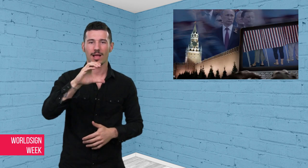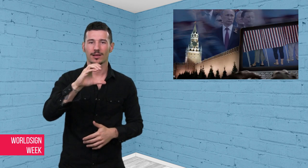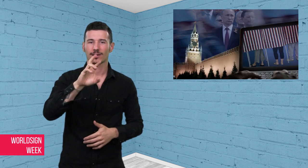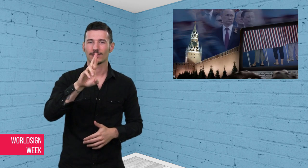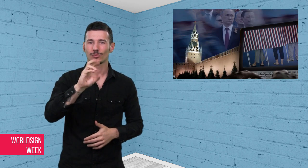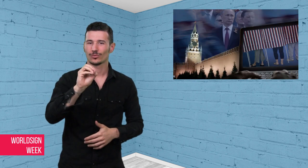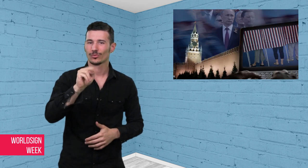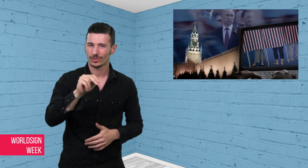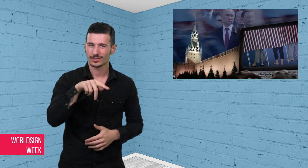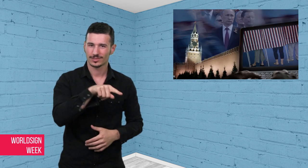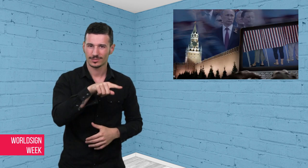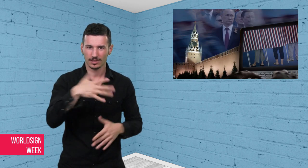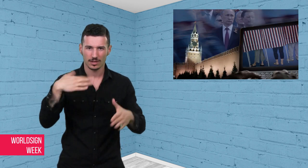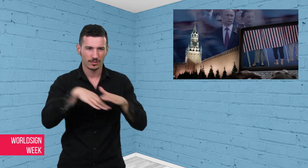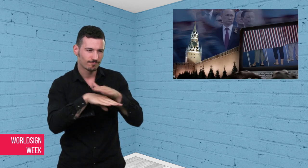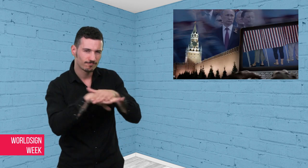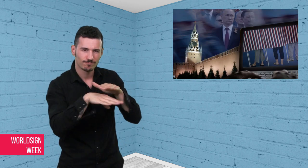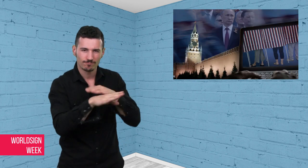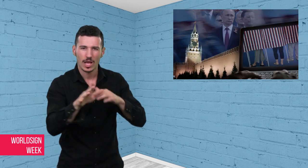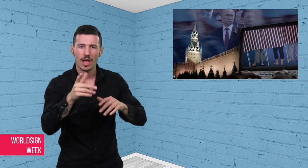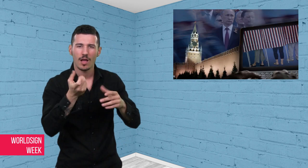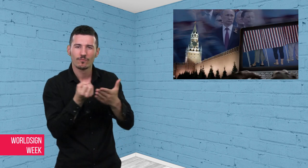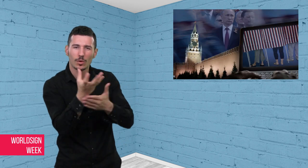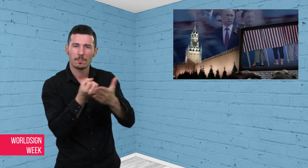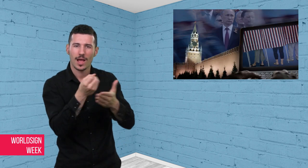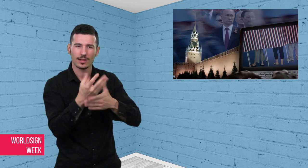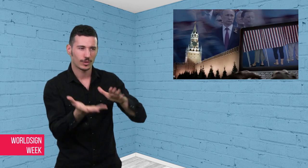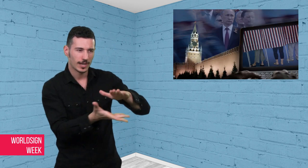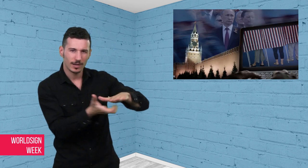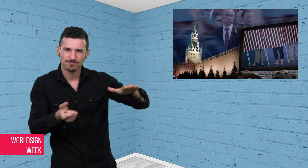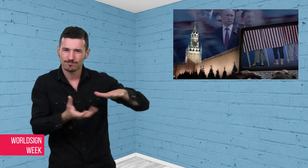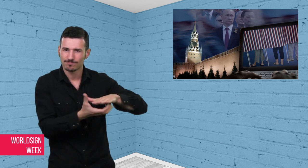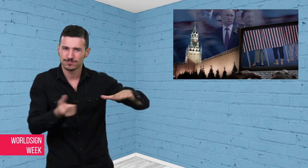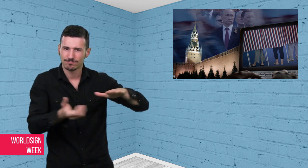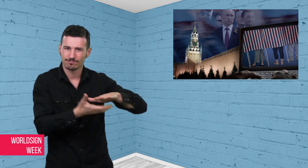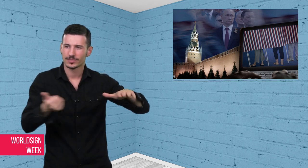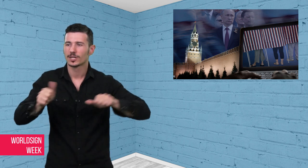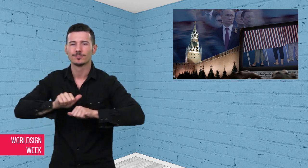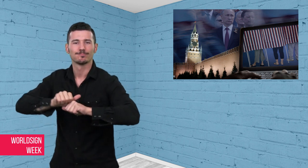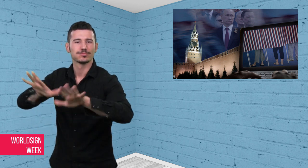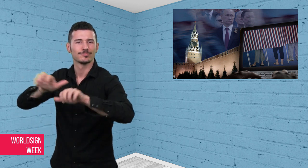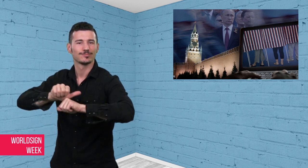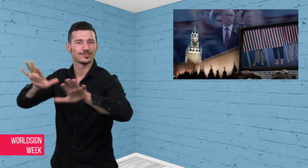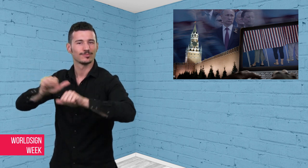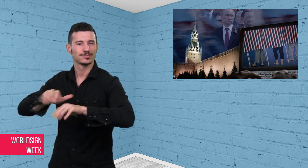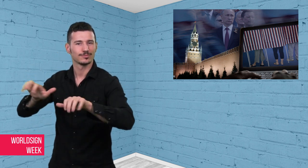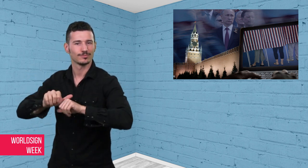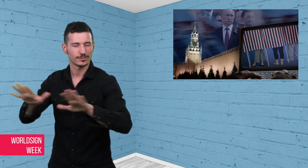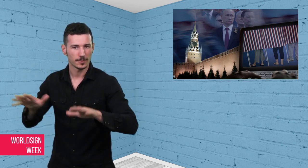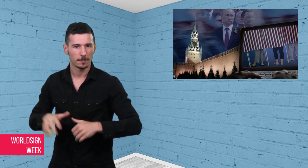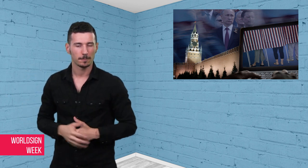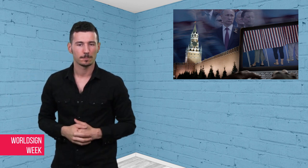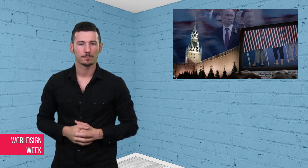leak apparently came from some of his campaign managers’ information systems